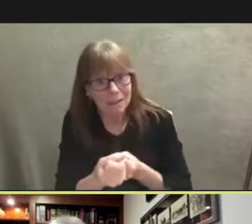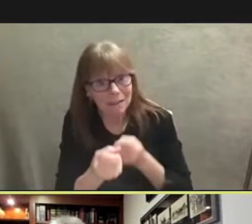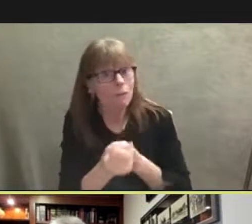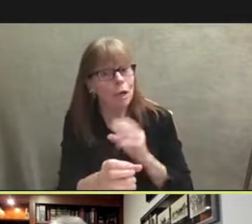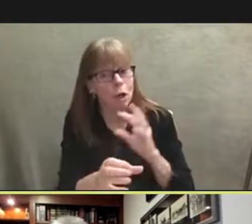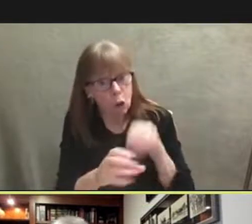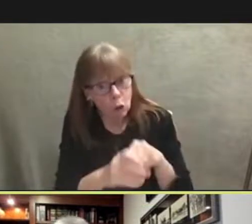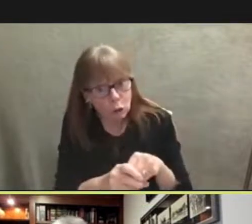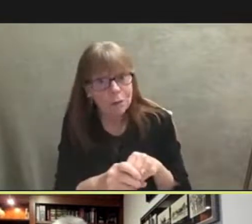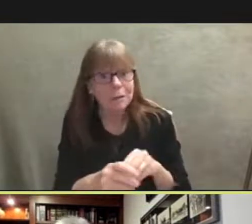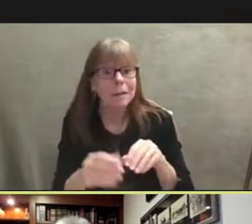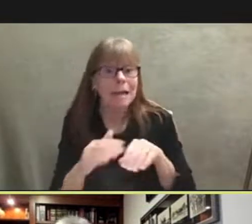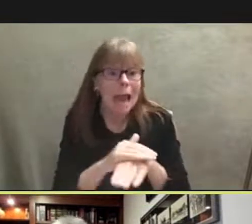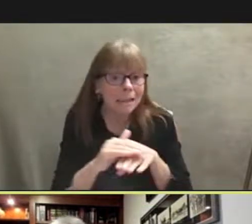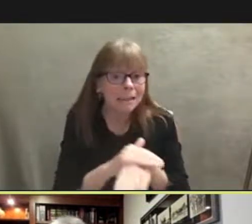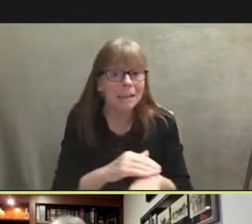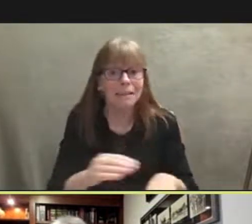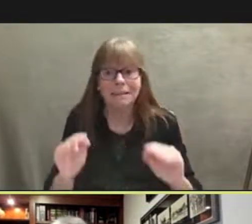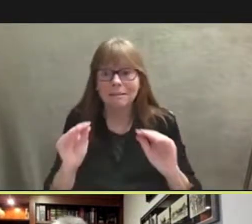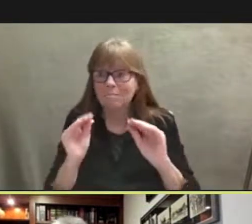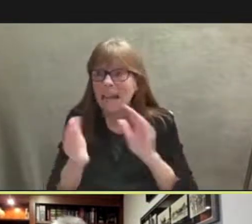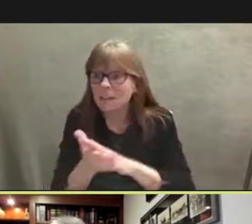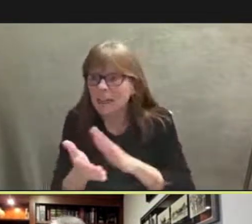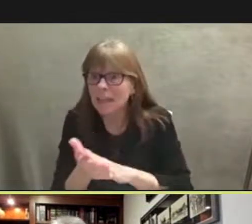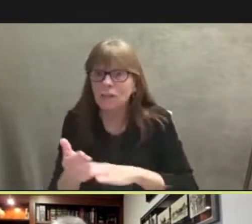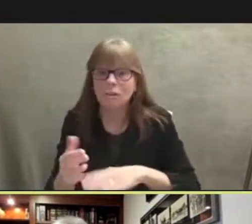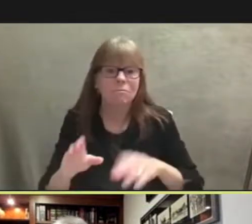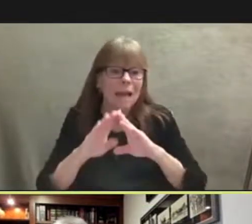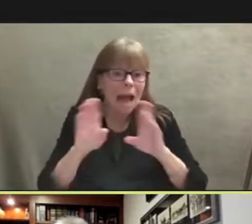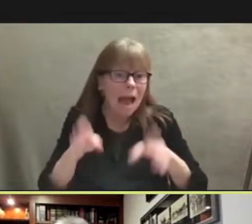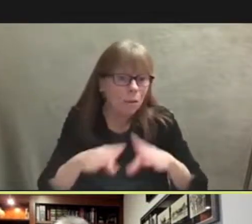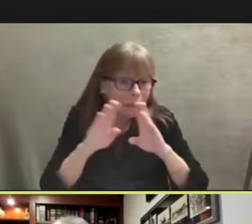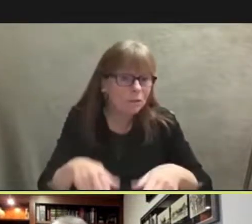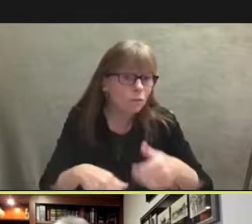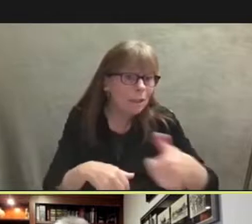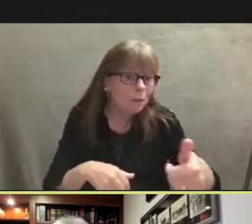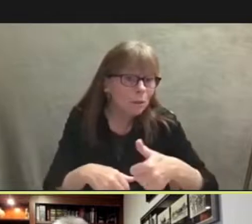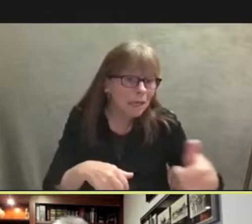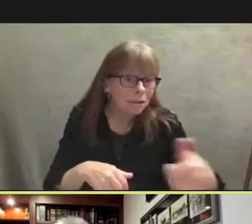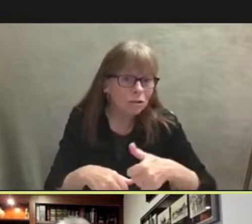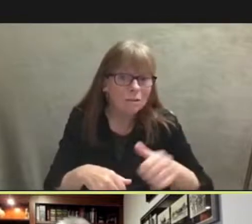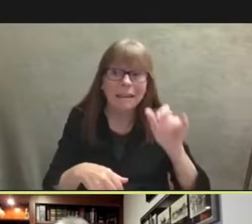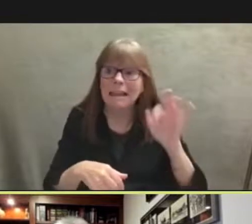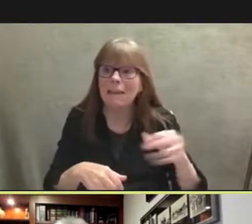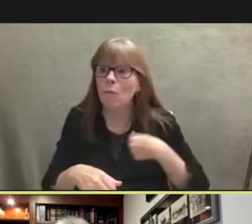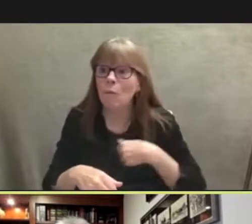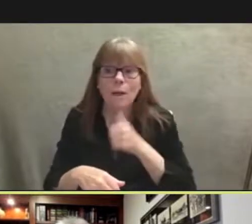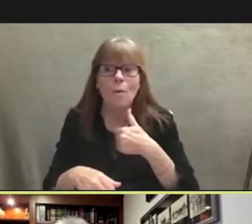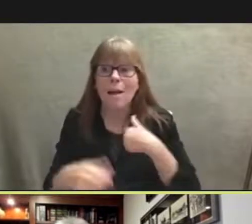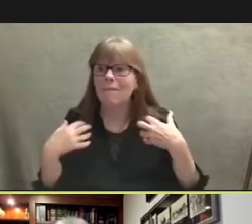in education, in housing, in transportation, et cetera, is for naught. That's why we must serve